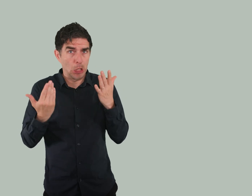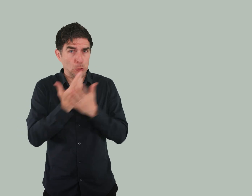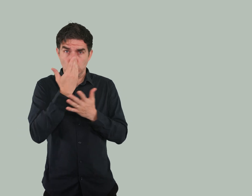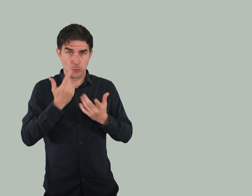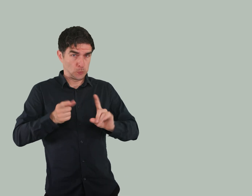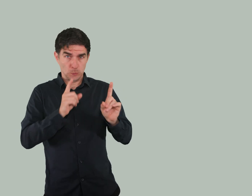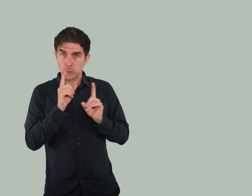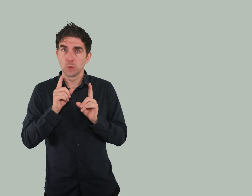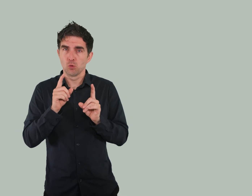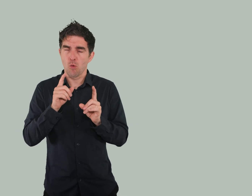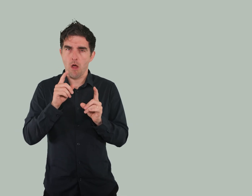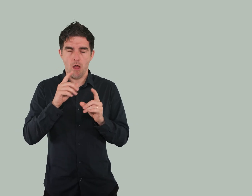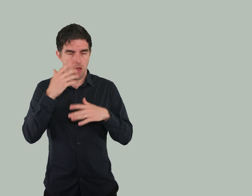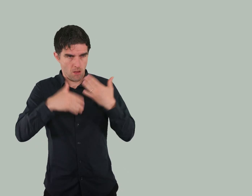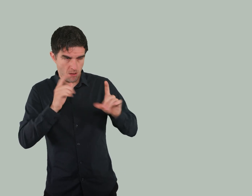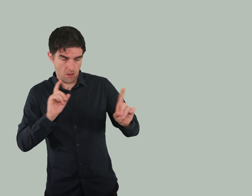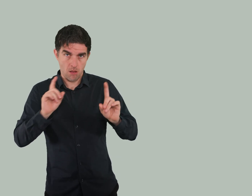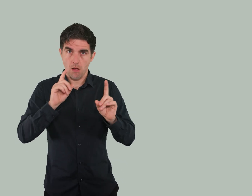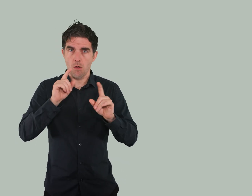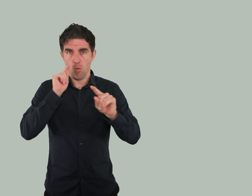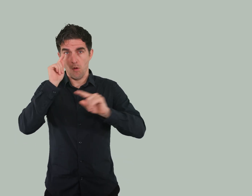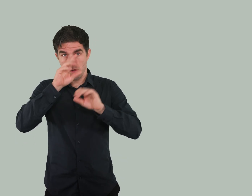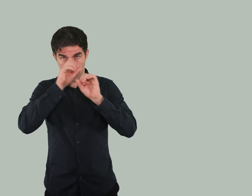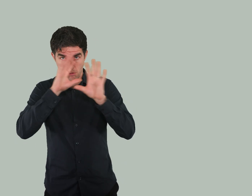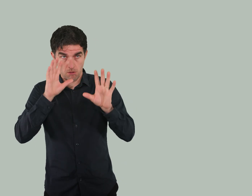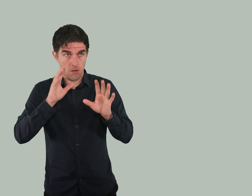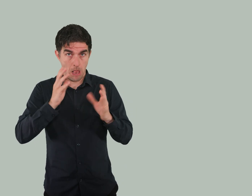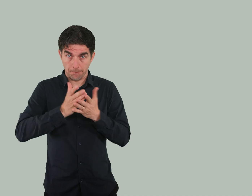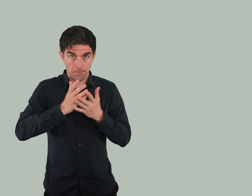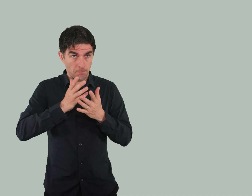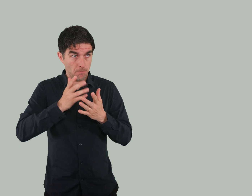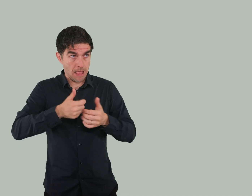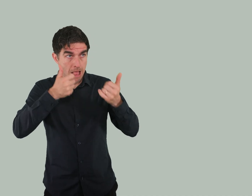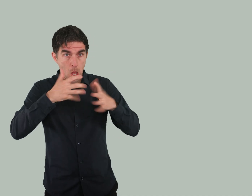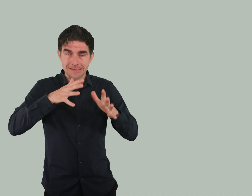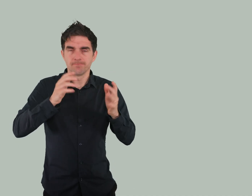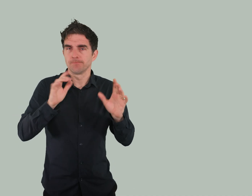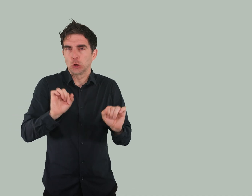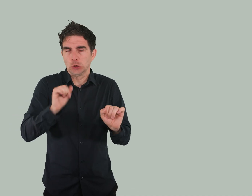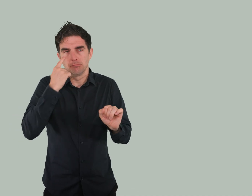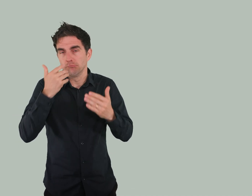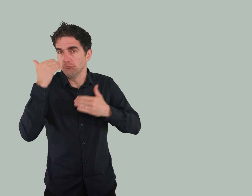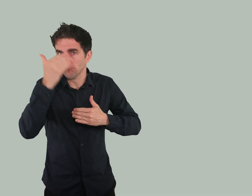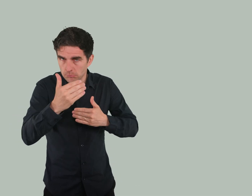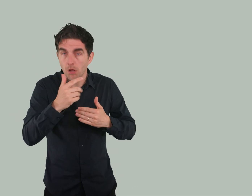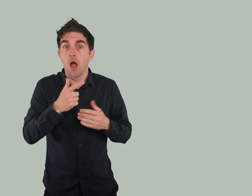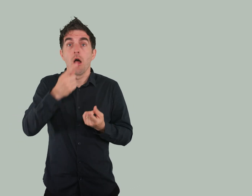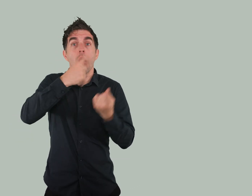although the legislation is too new for firm conclusions about its employment effects.